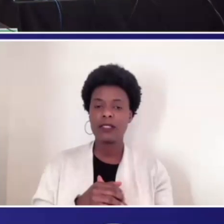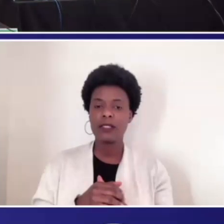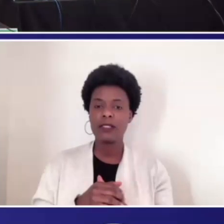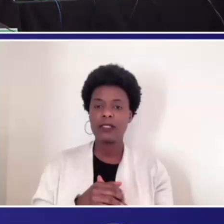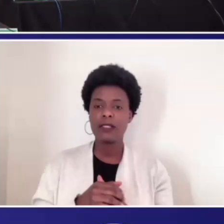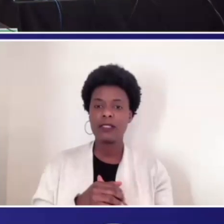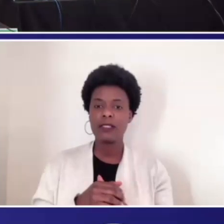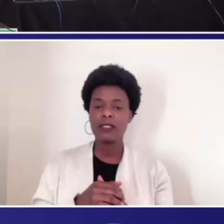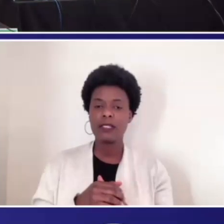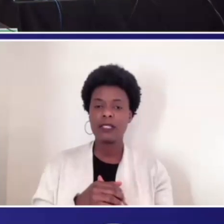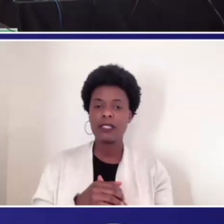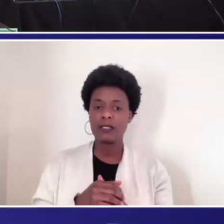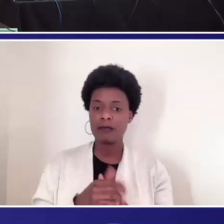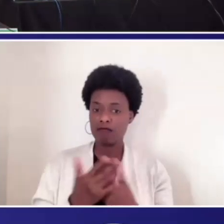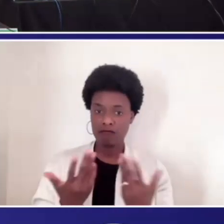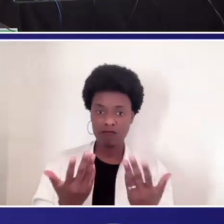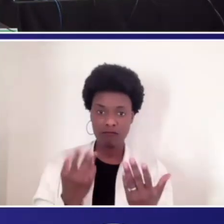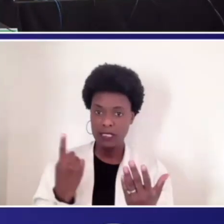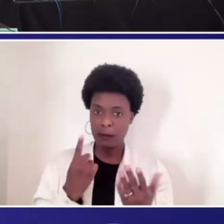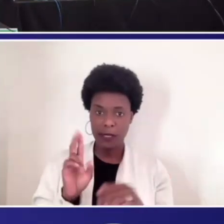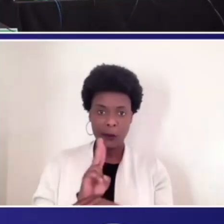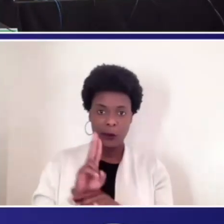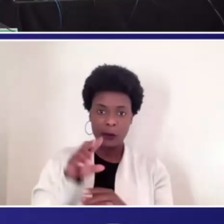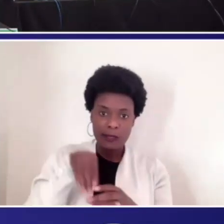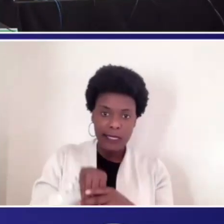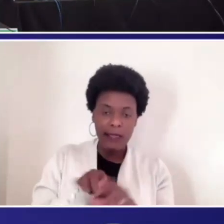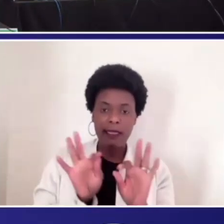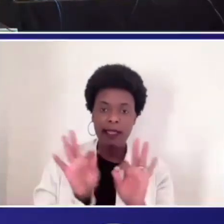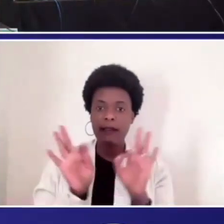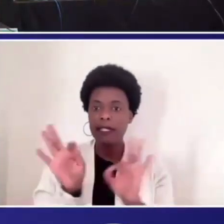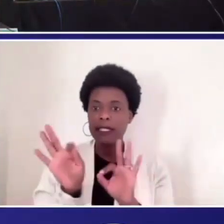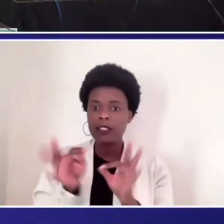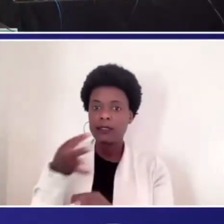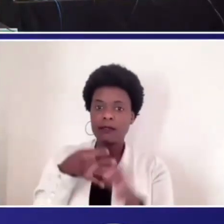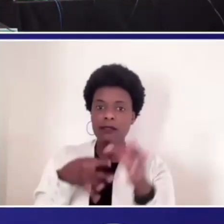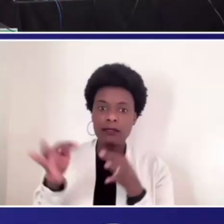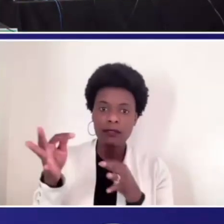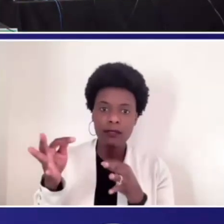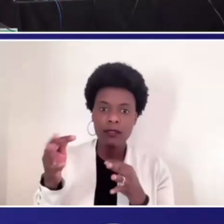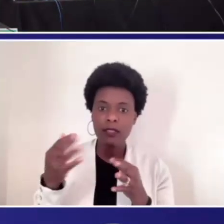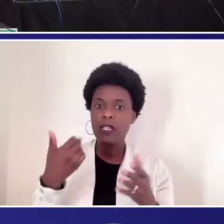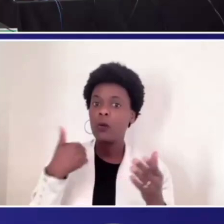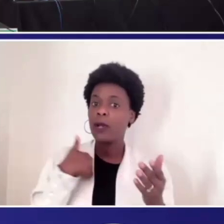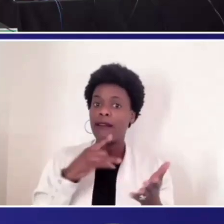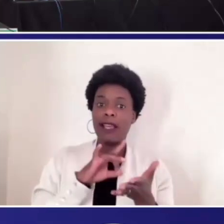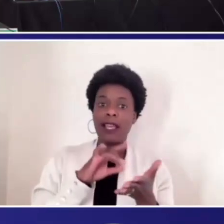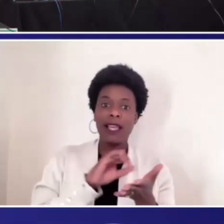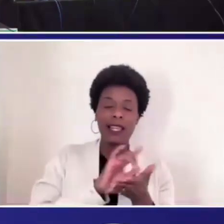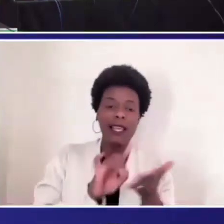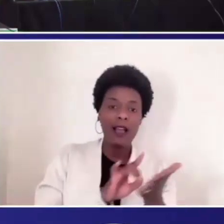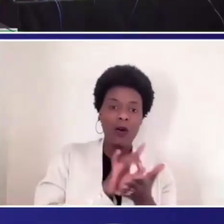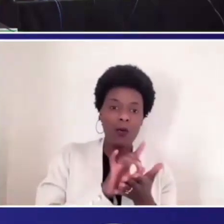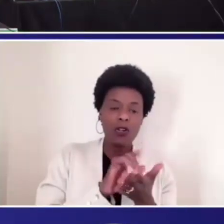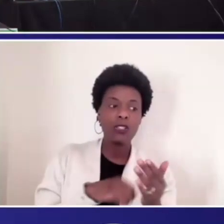Something, something to use in the definition in lieu. We've, we've had, we've had 80 hours -- I think we had three years.